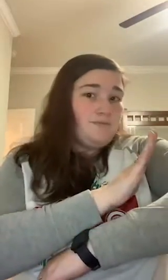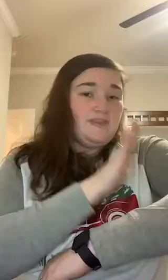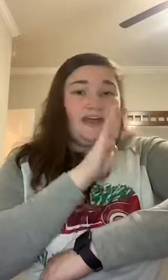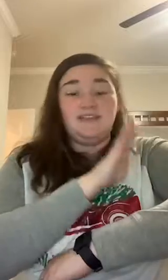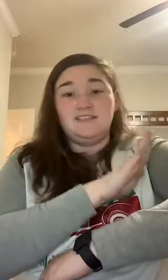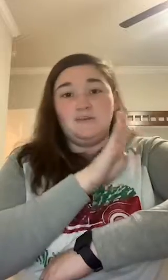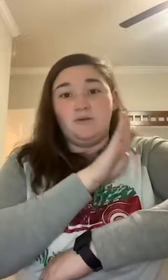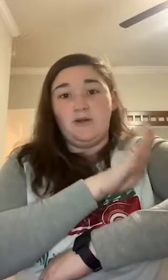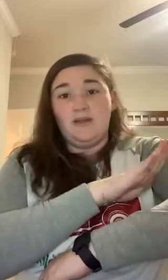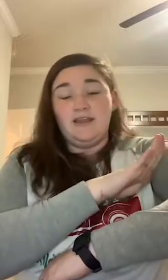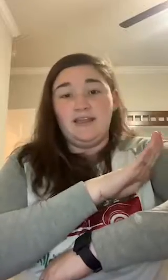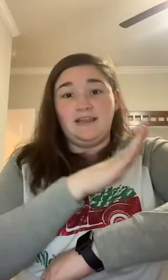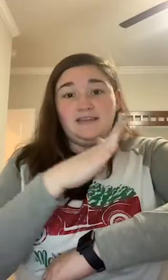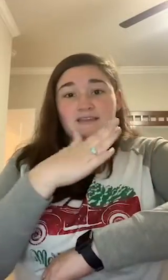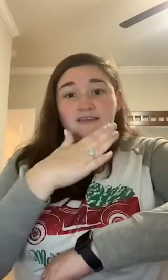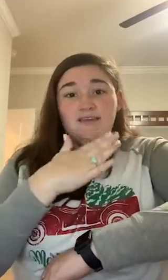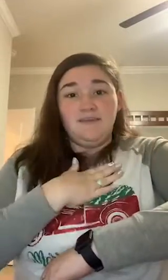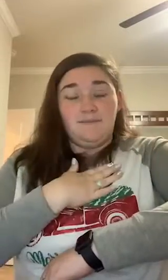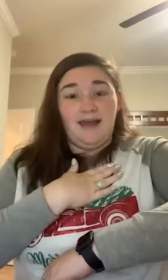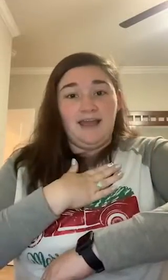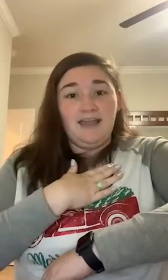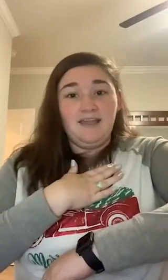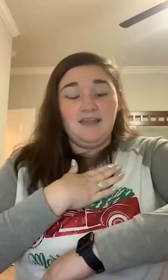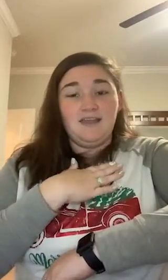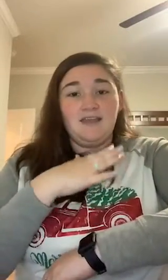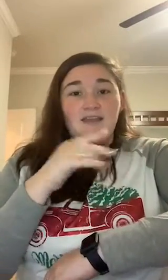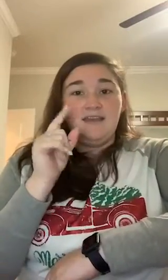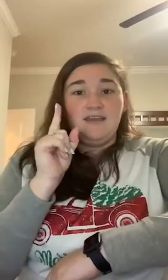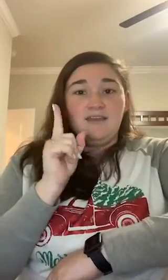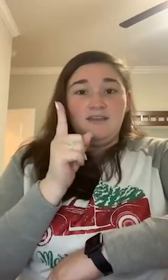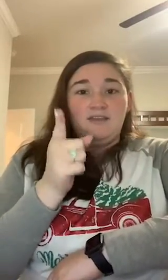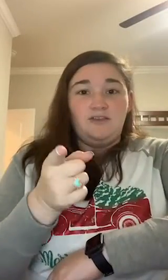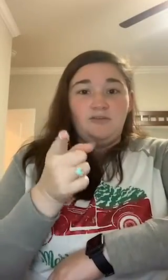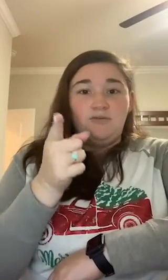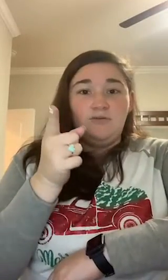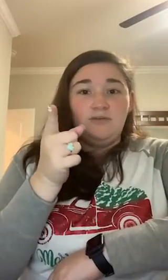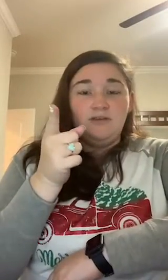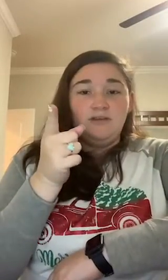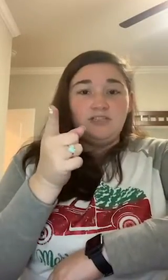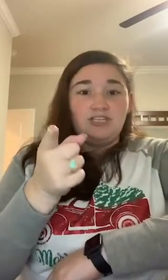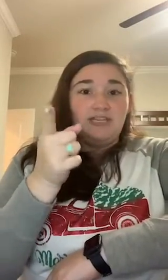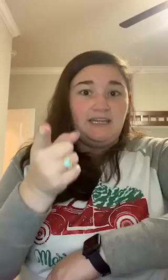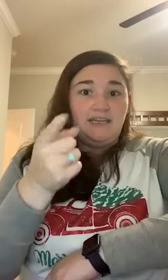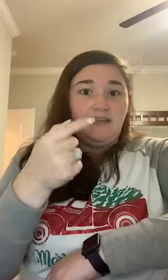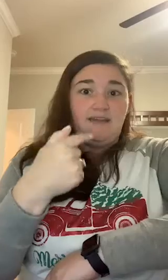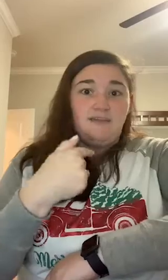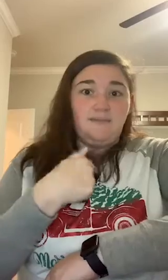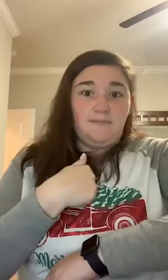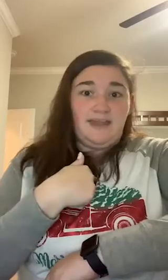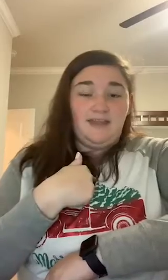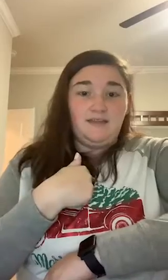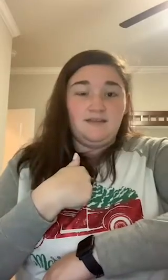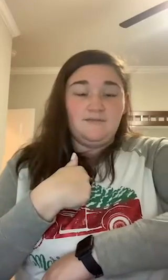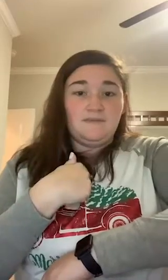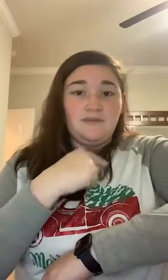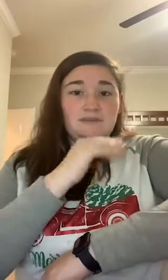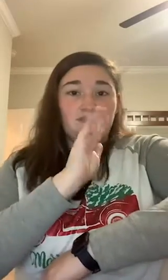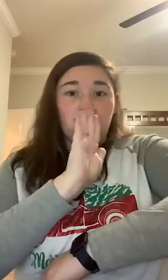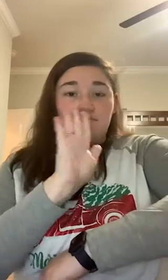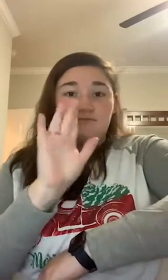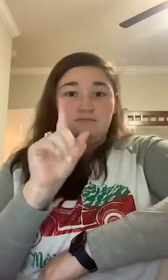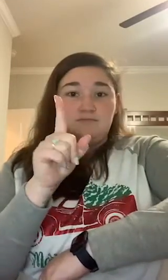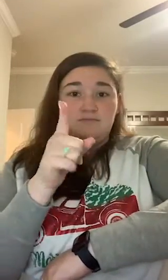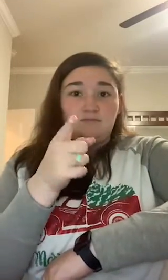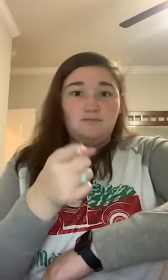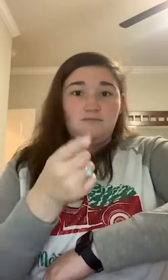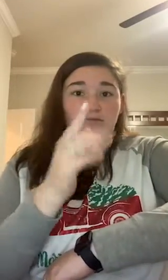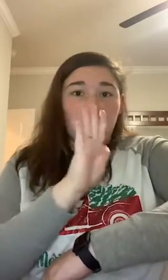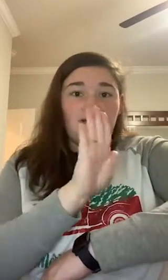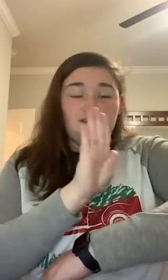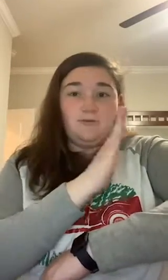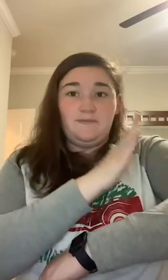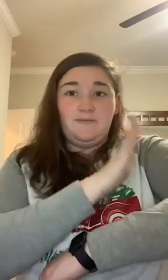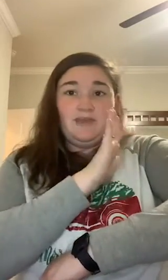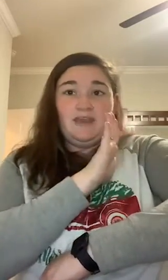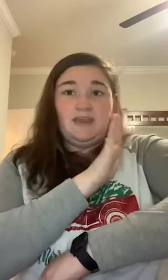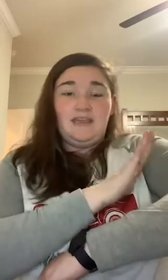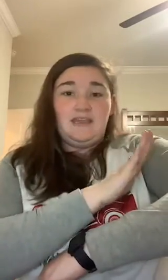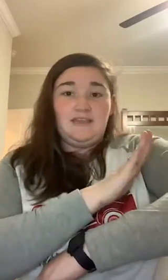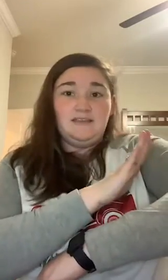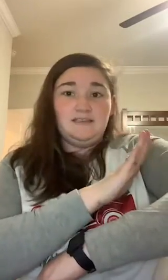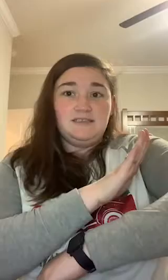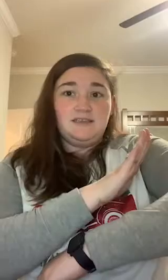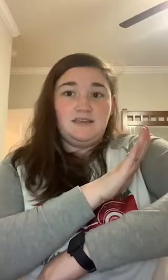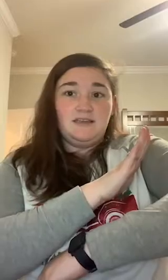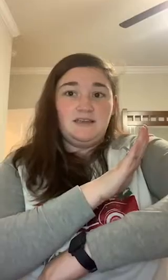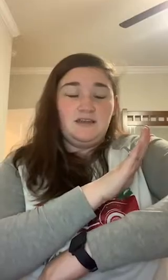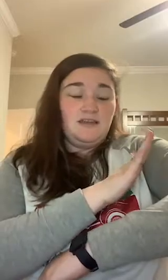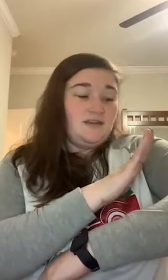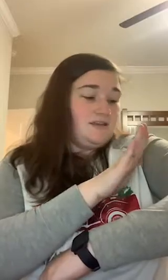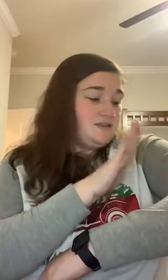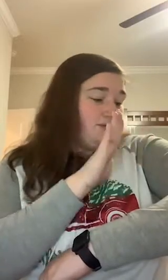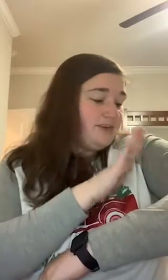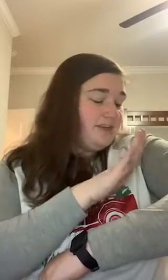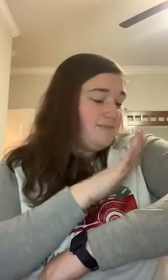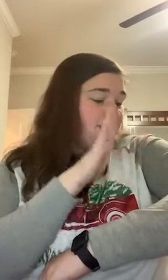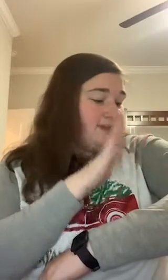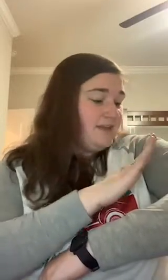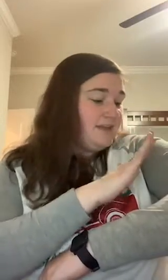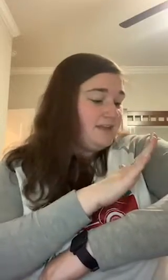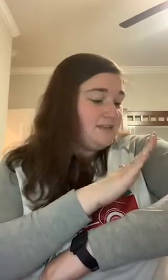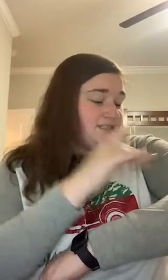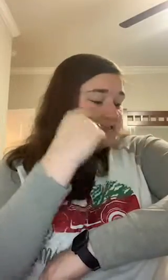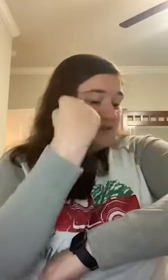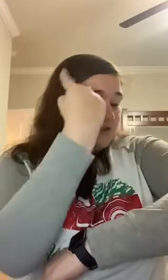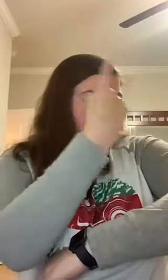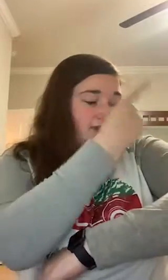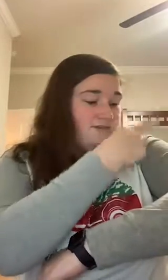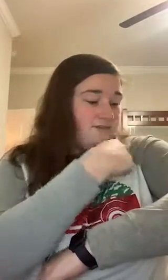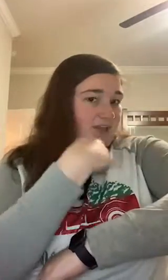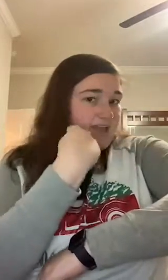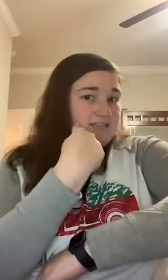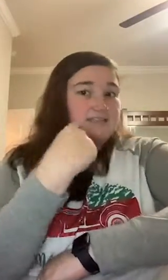that is your. his my you. she he me. so it's open: his. so we're looking at the baby. his face .